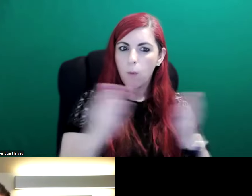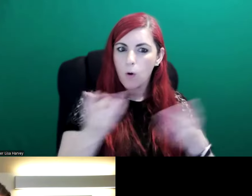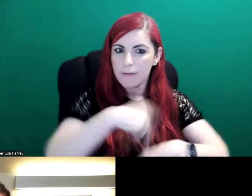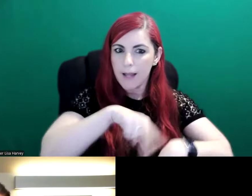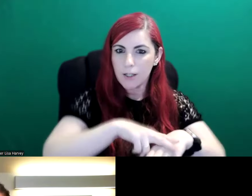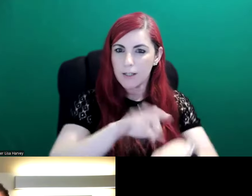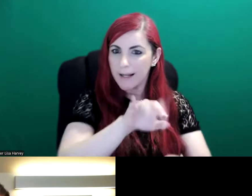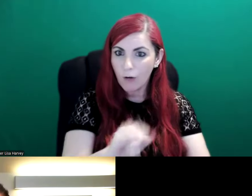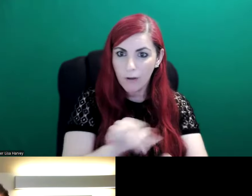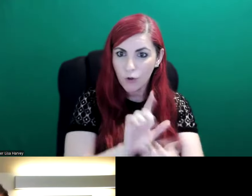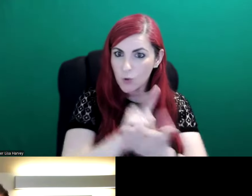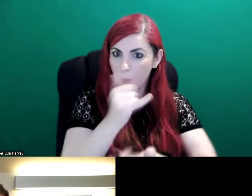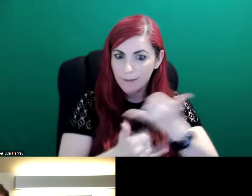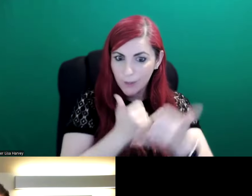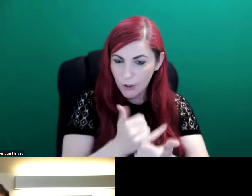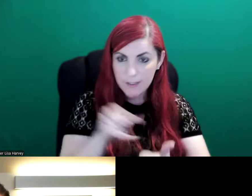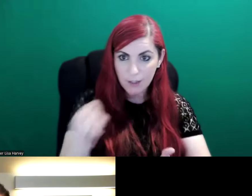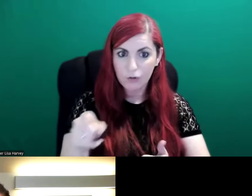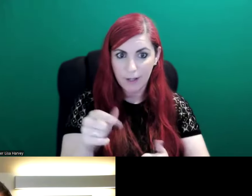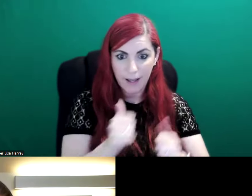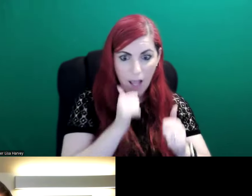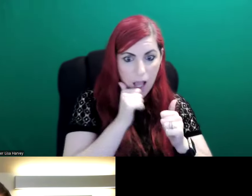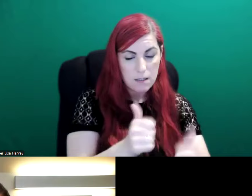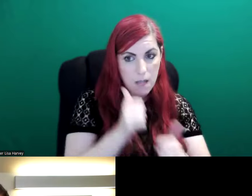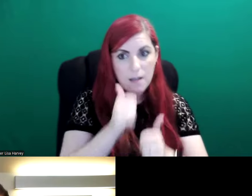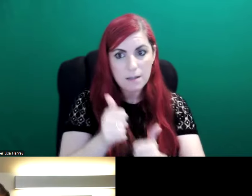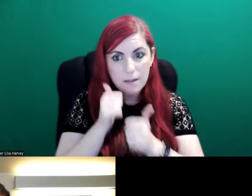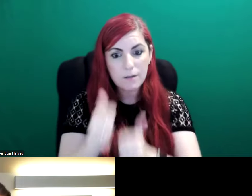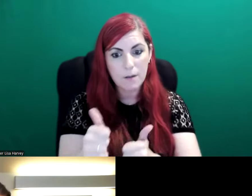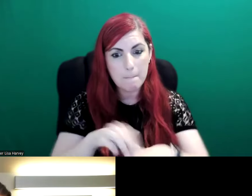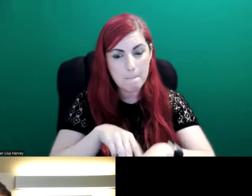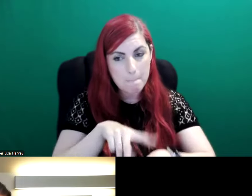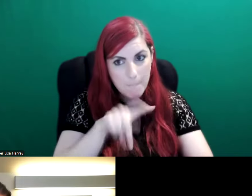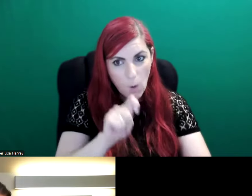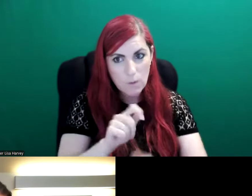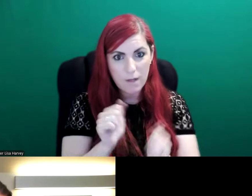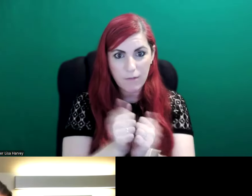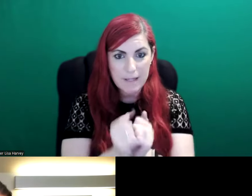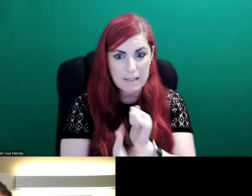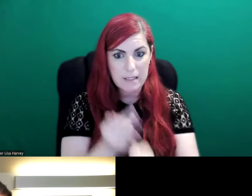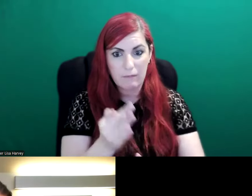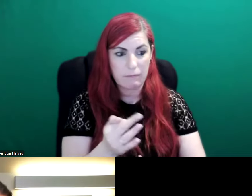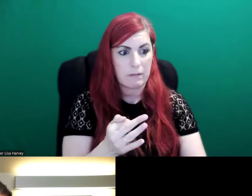12 years, and attended diligently most of the meetings, if not all of them. And in